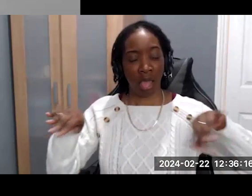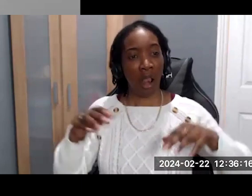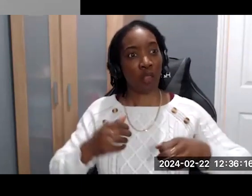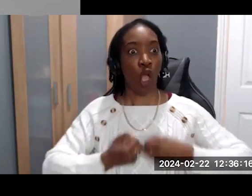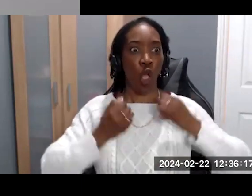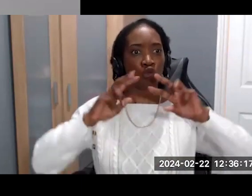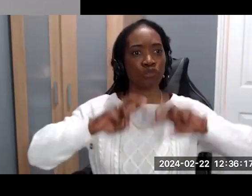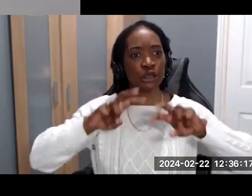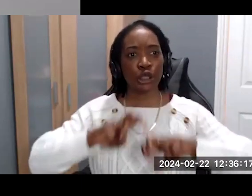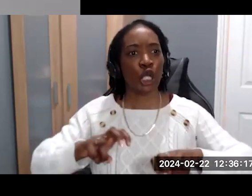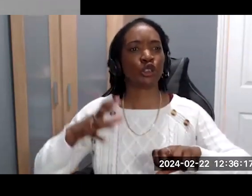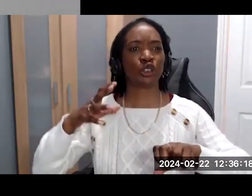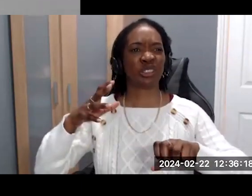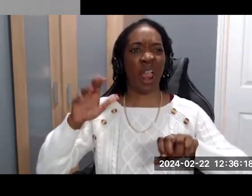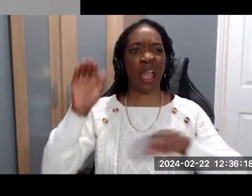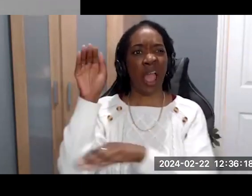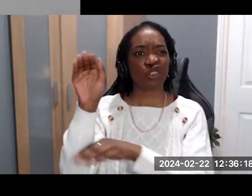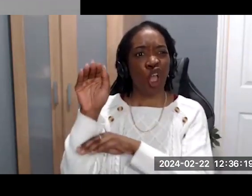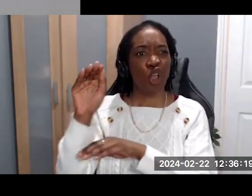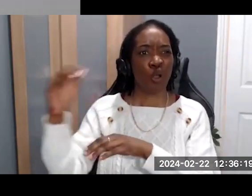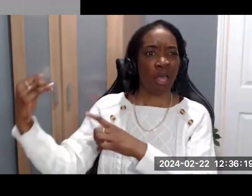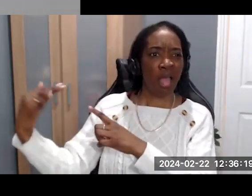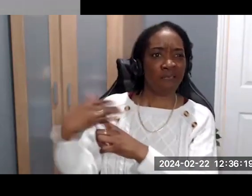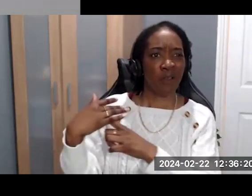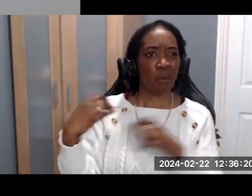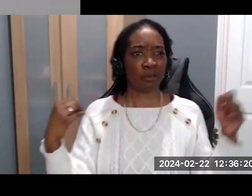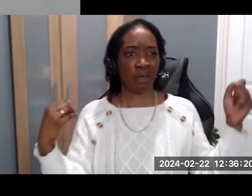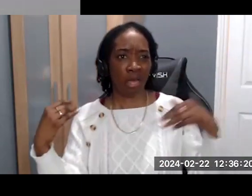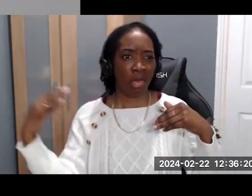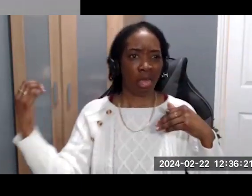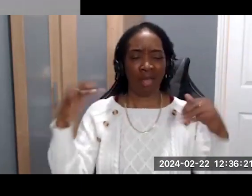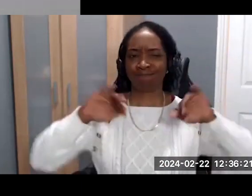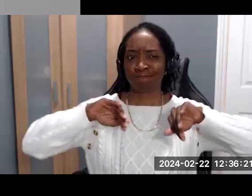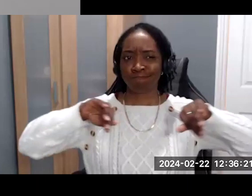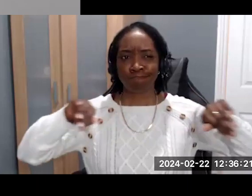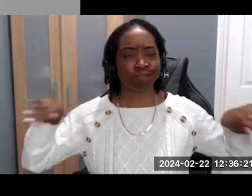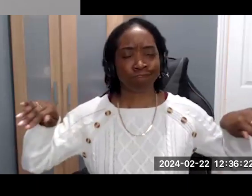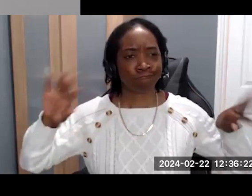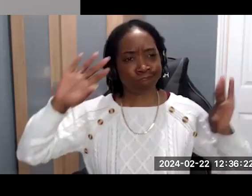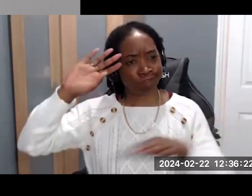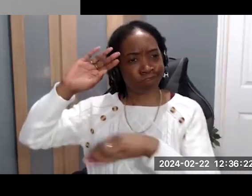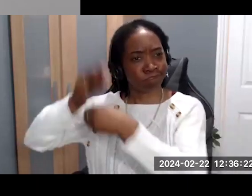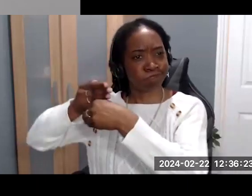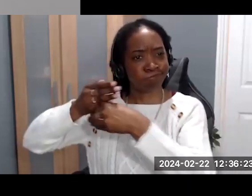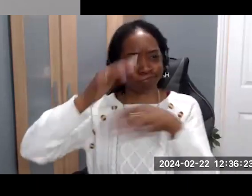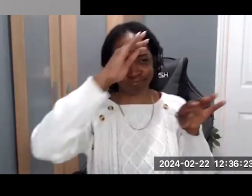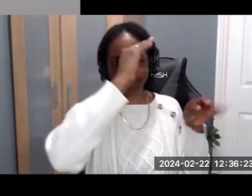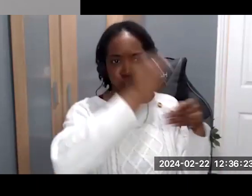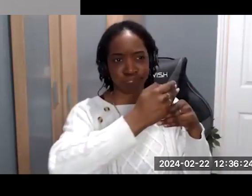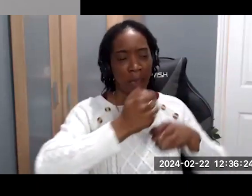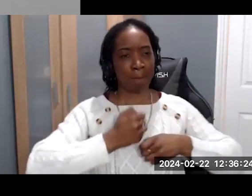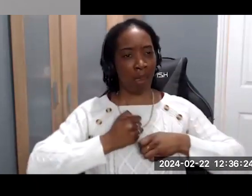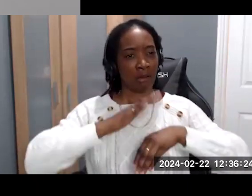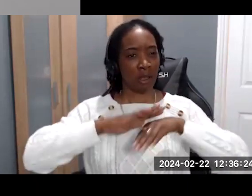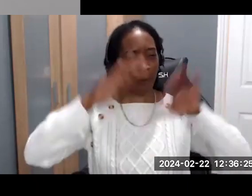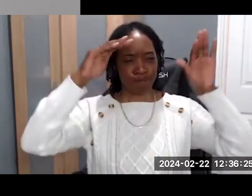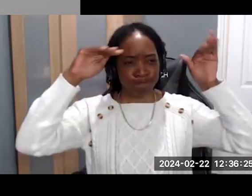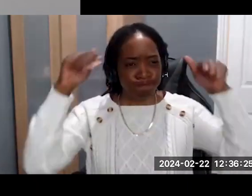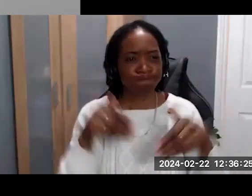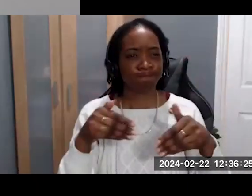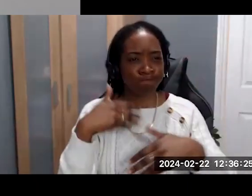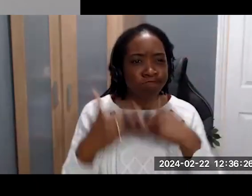external influences uh where artists can devote themselves entirely to their work this favours and